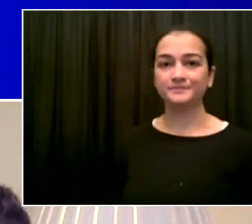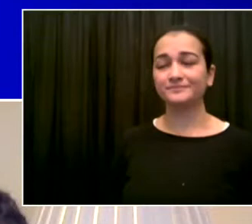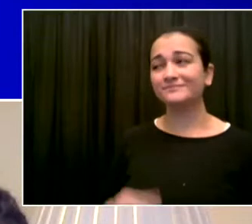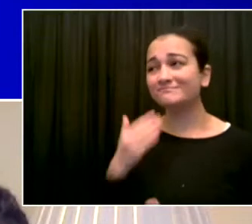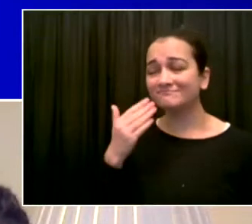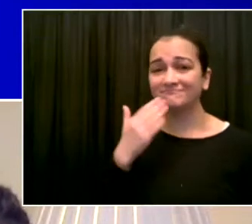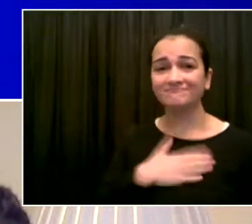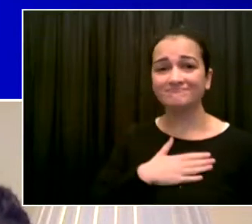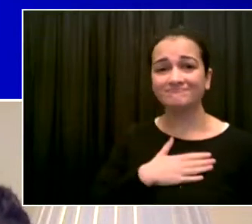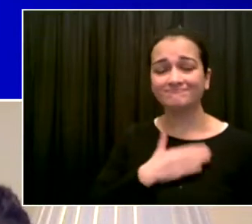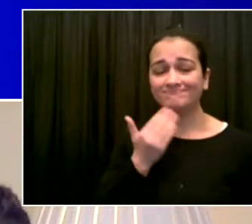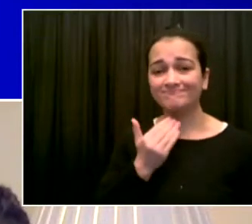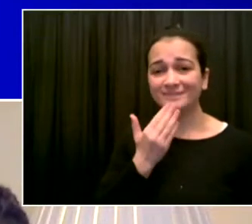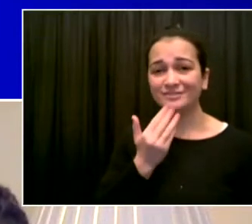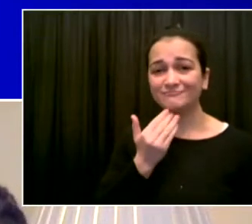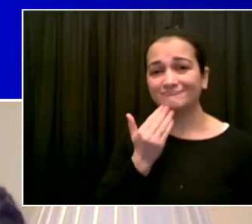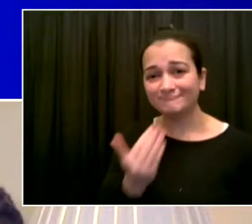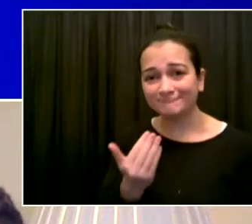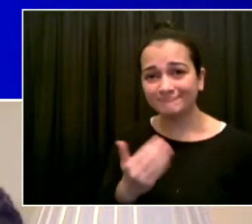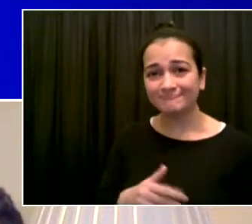DEAR. I THINK IT IS